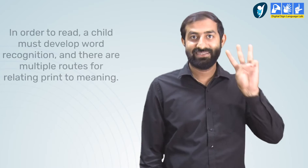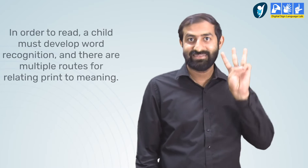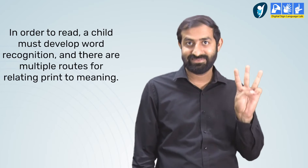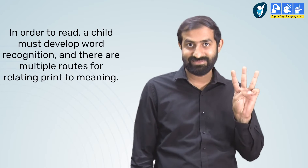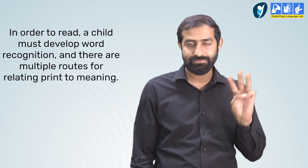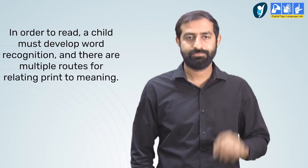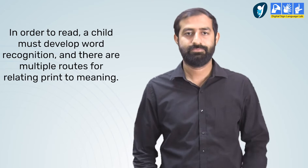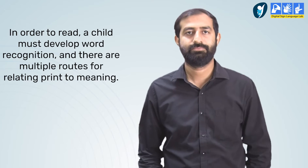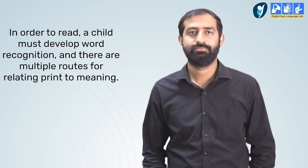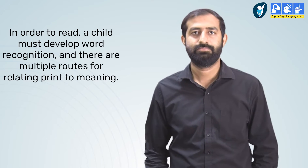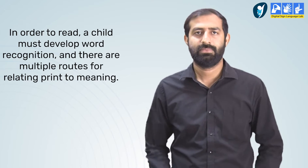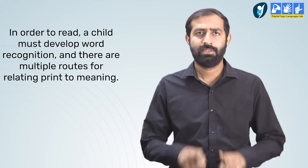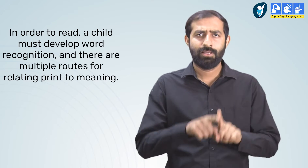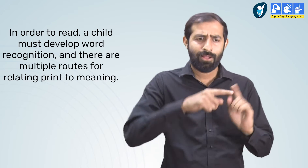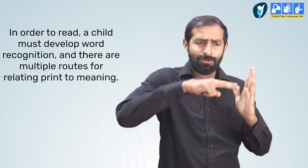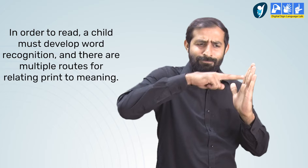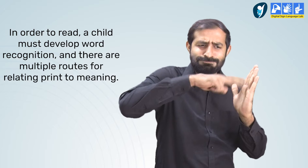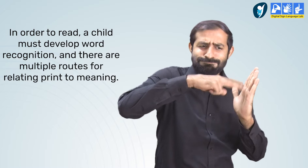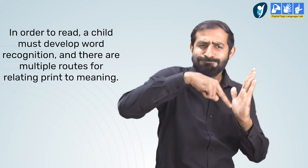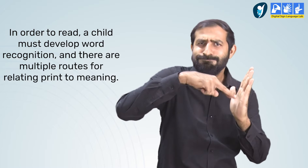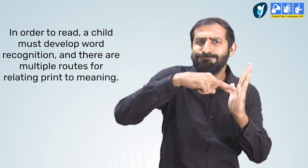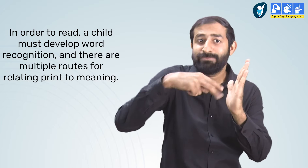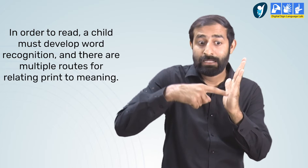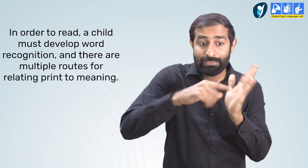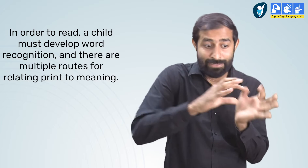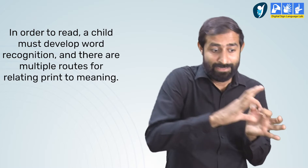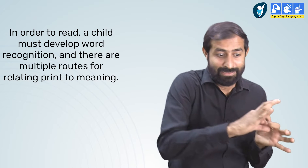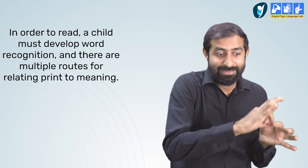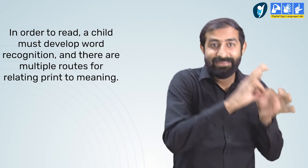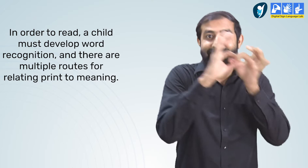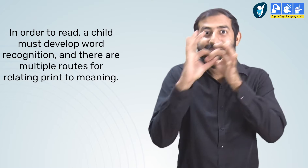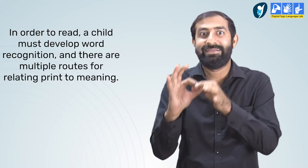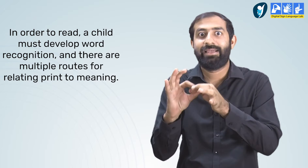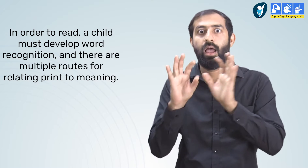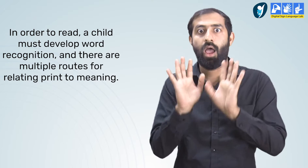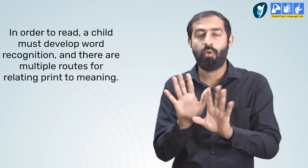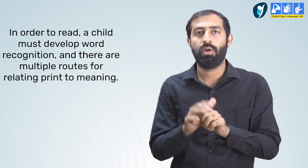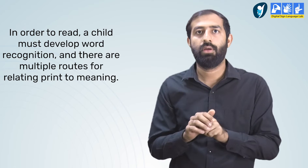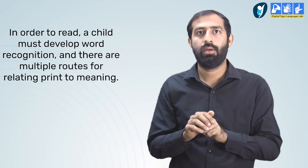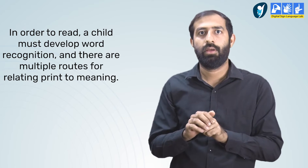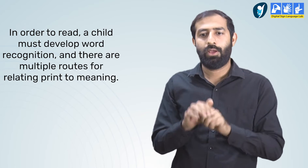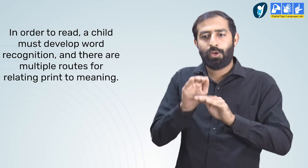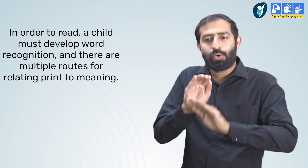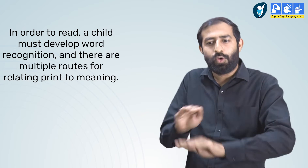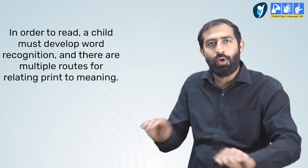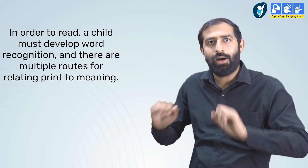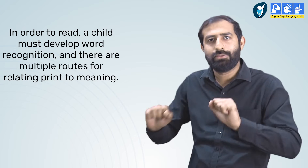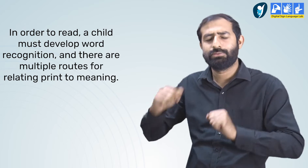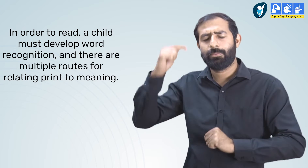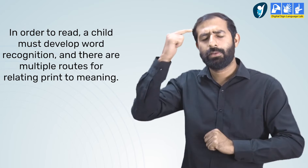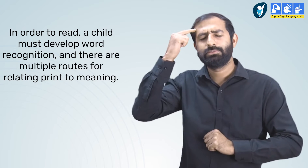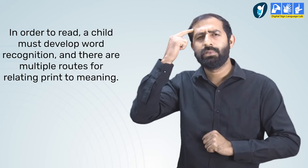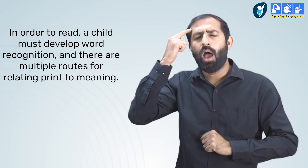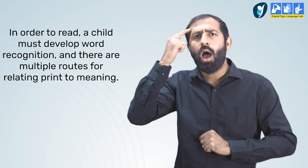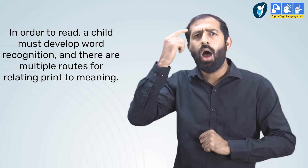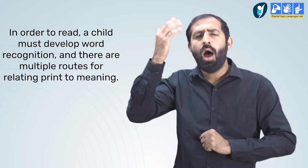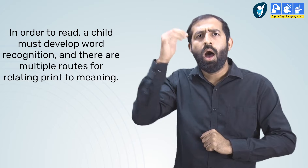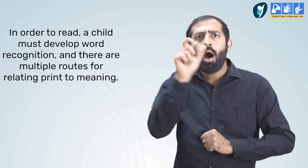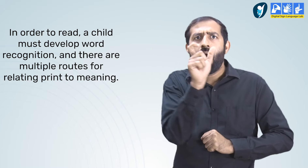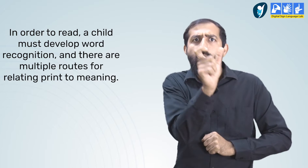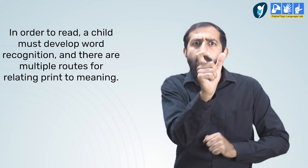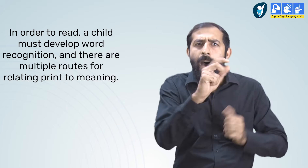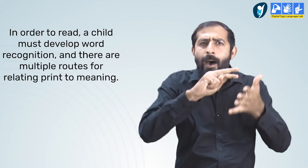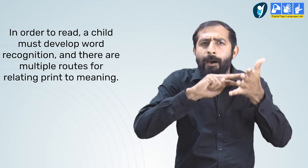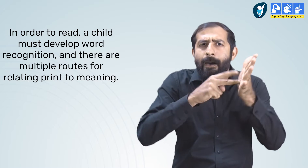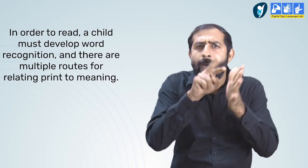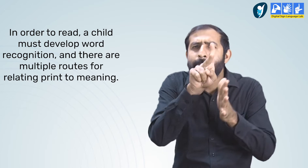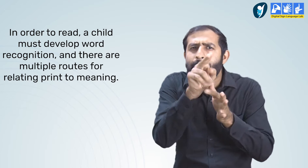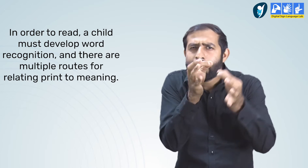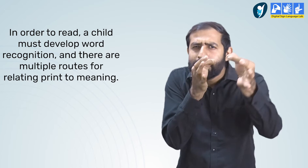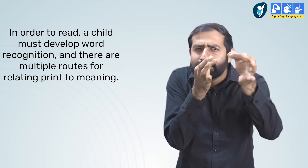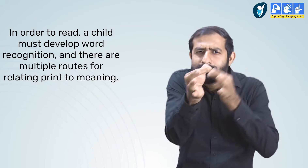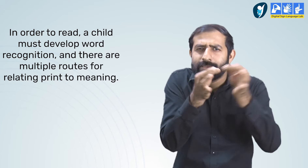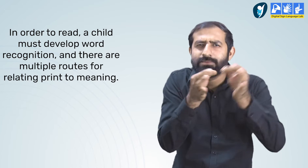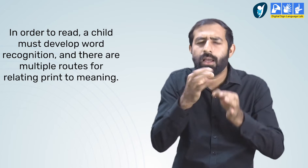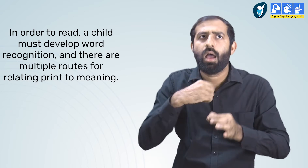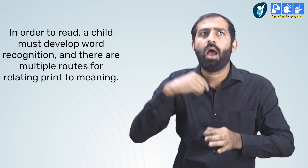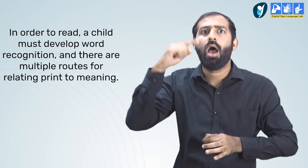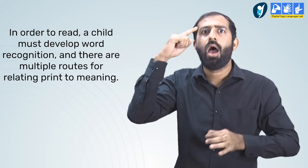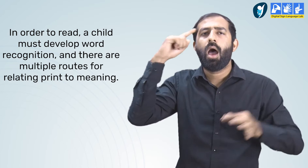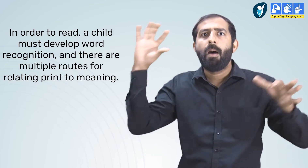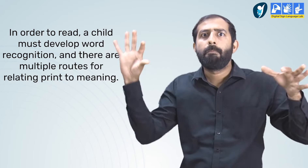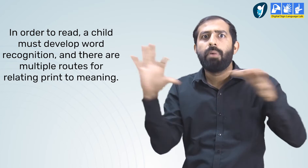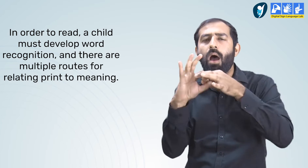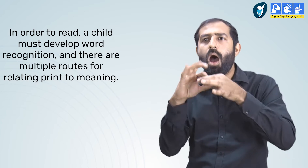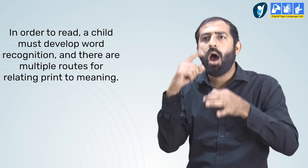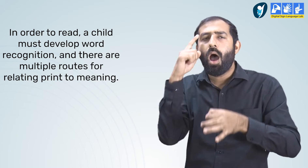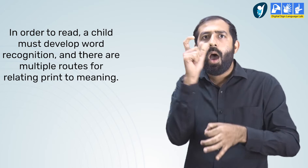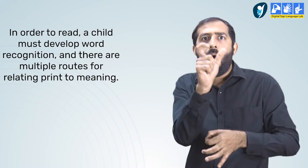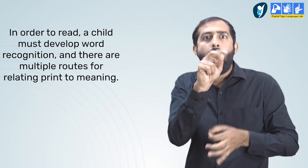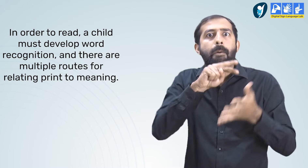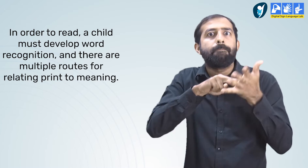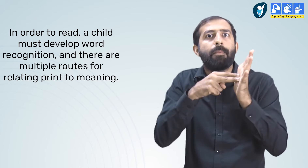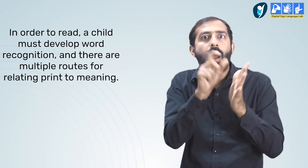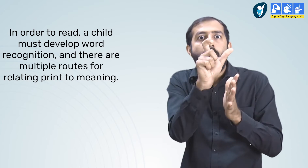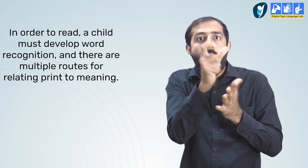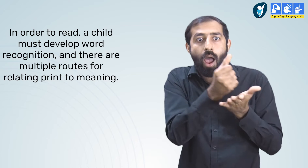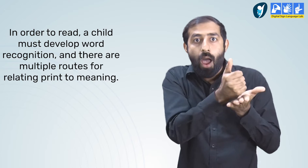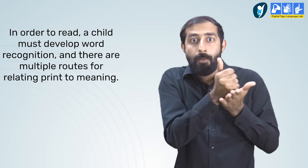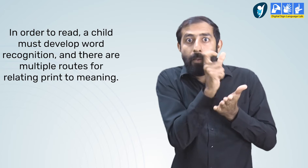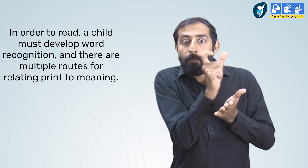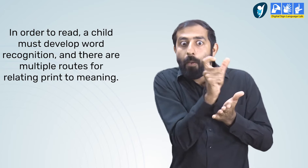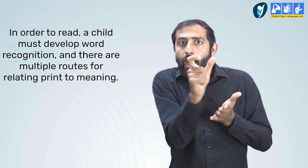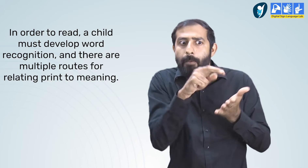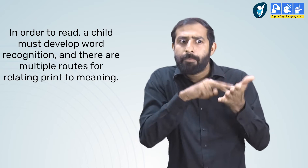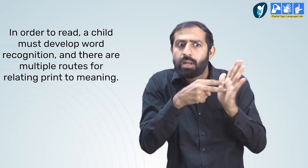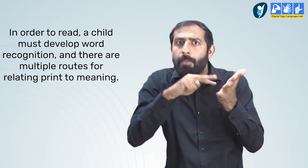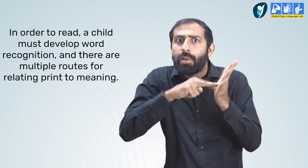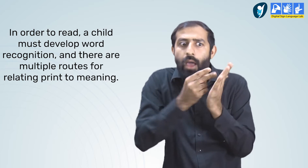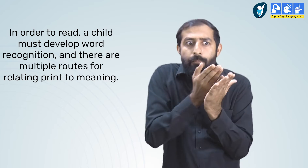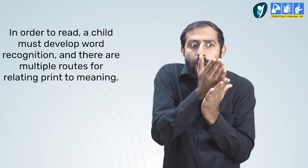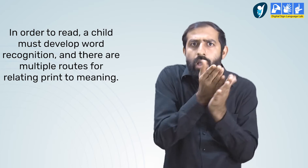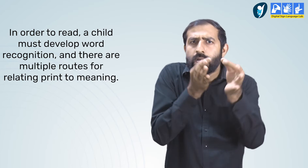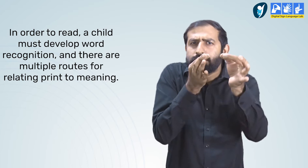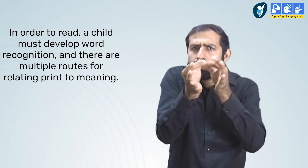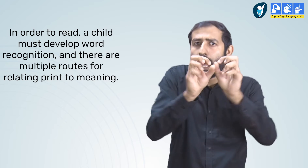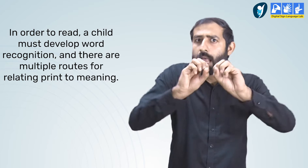Third:- In order to read, children must develop word recognition. So that he can recognize the words.